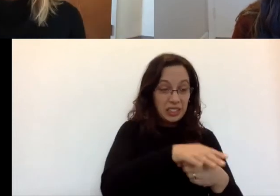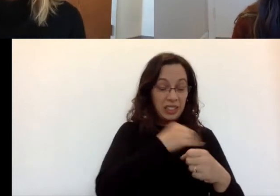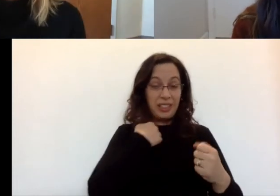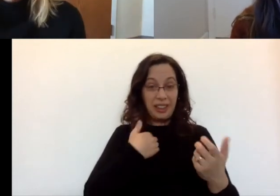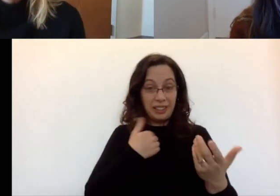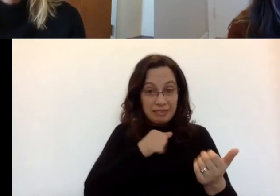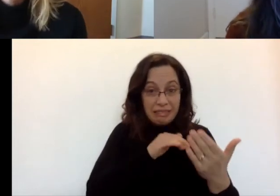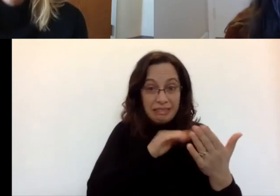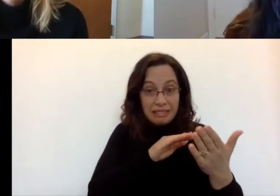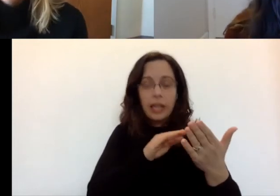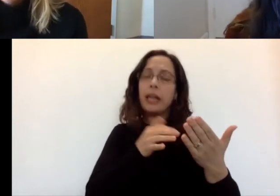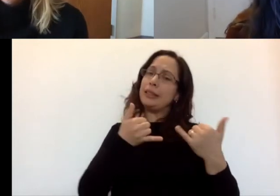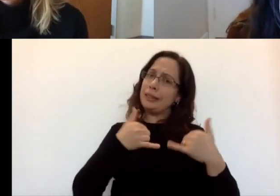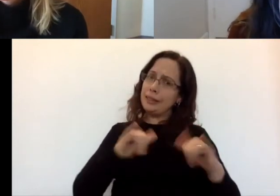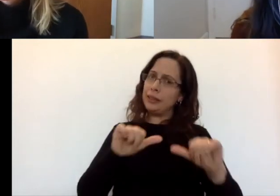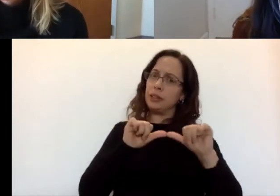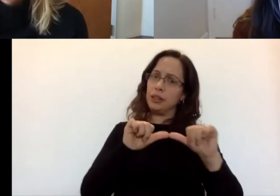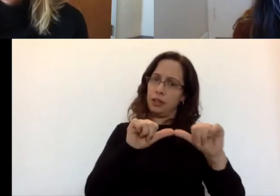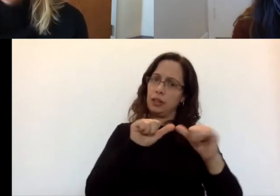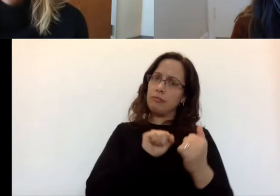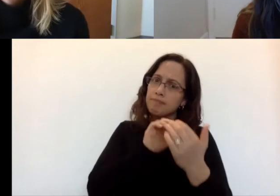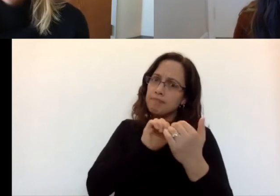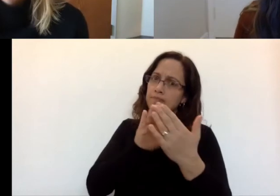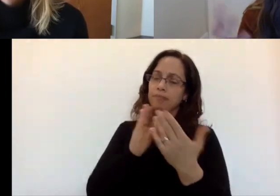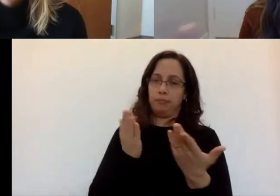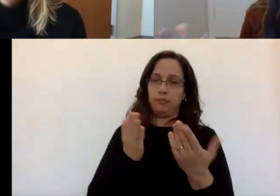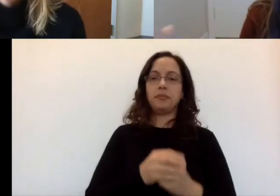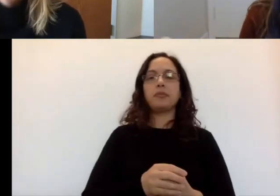And as you're talking, I mean there's a few of the elites the